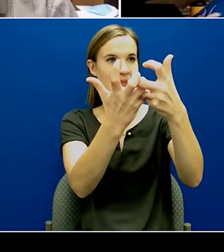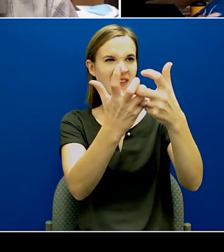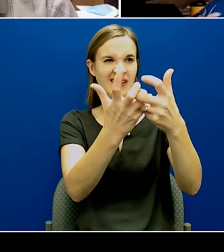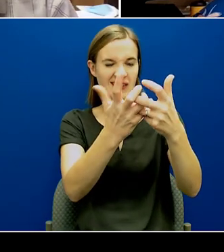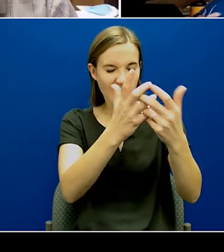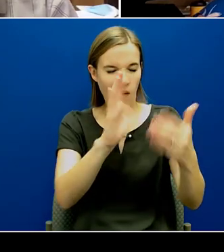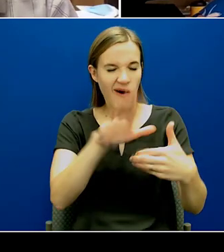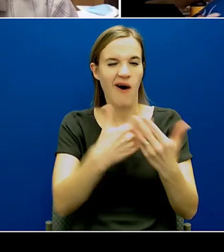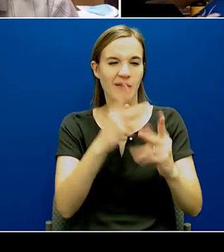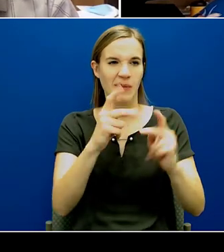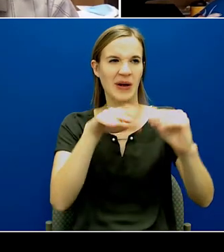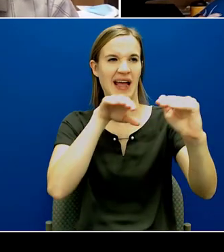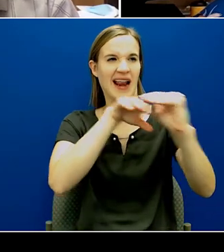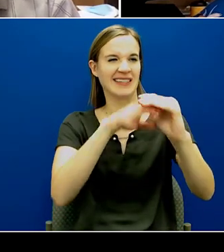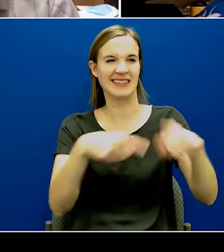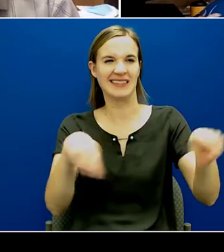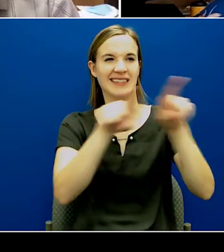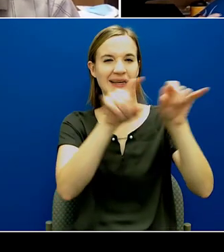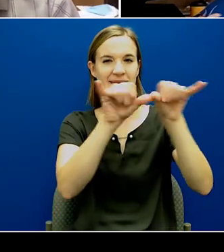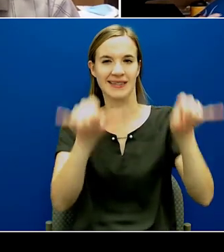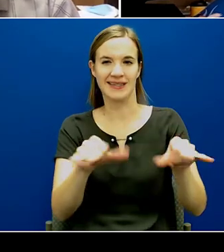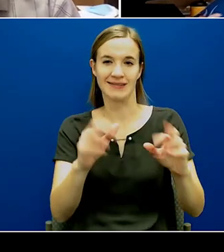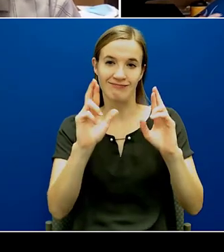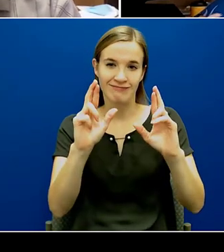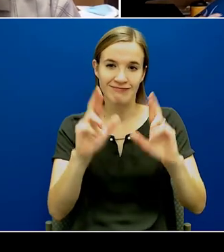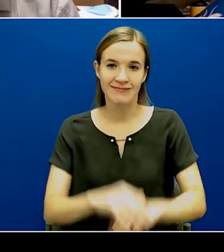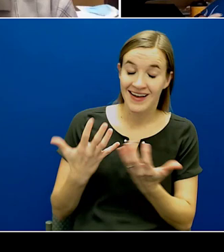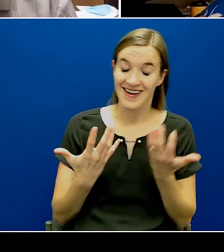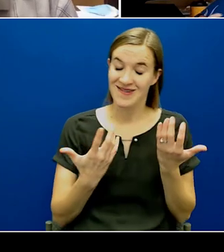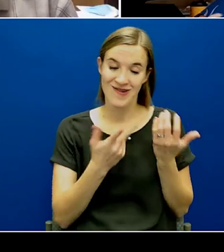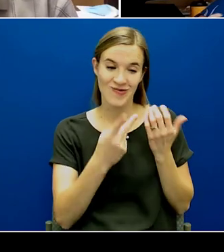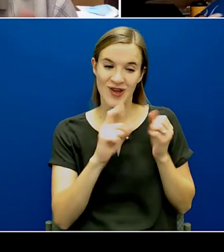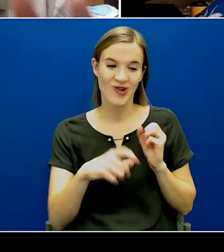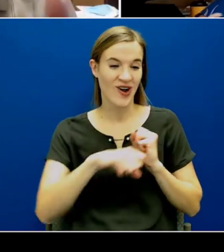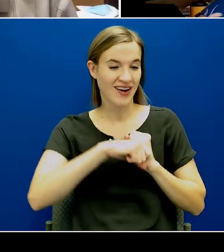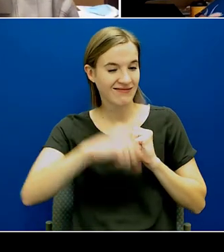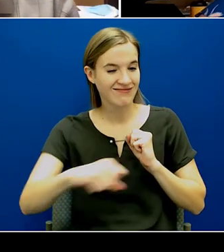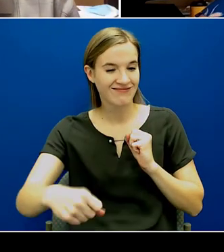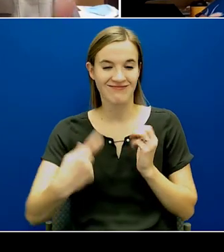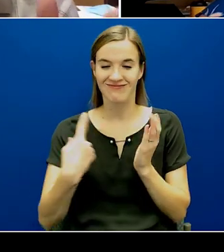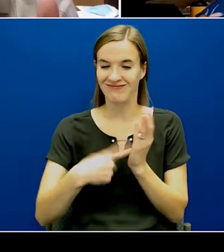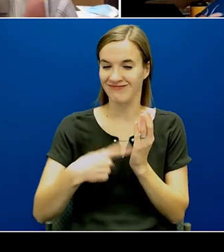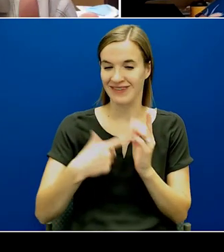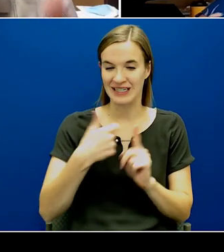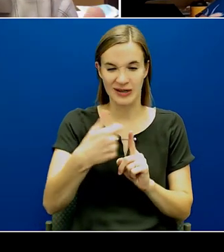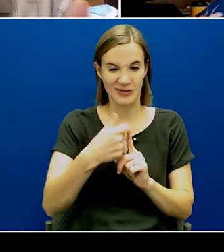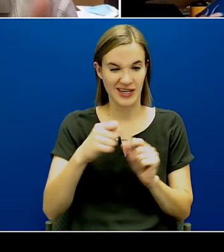people and regulations in terms of ADA with complementary paratransit, sometimes those